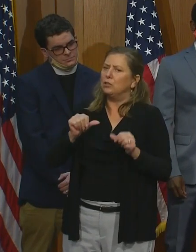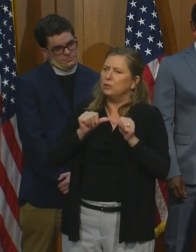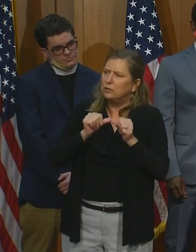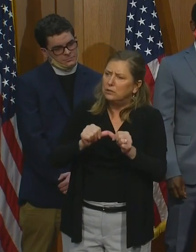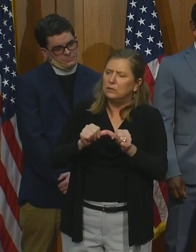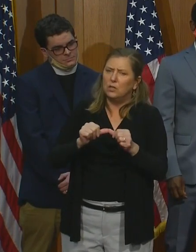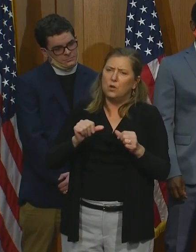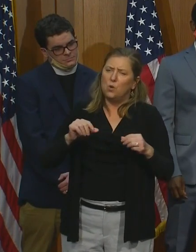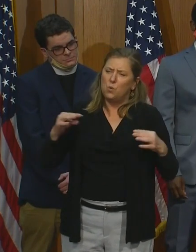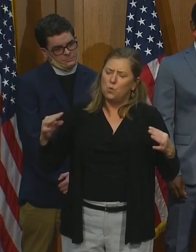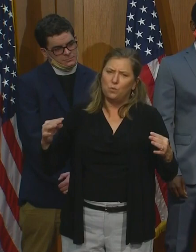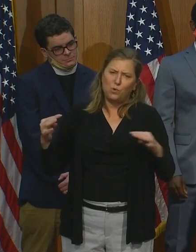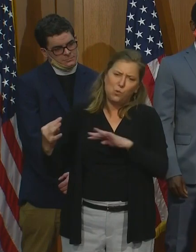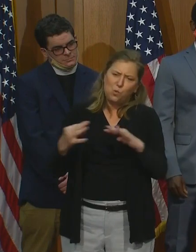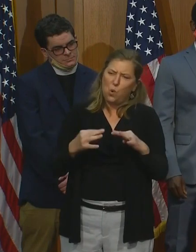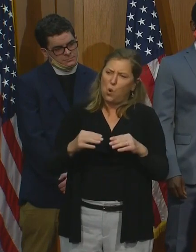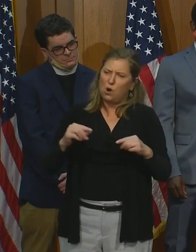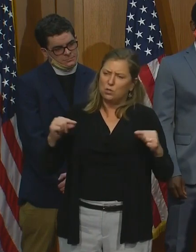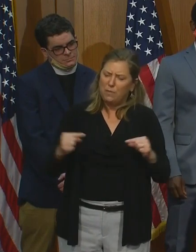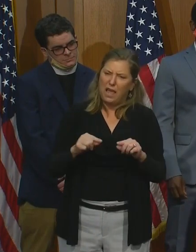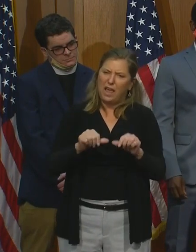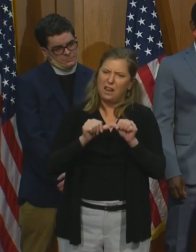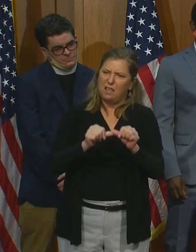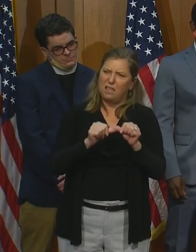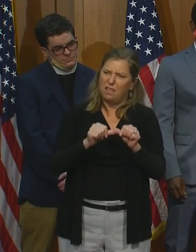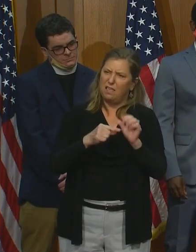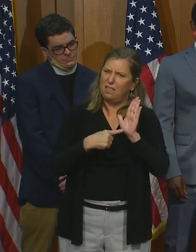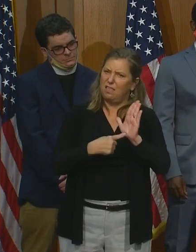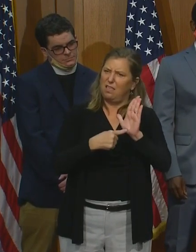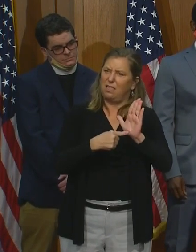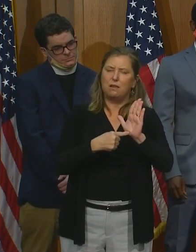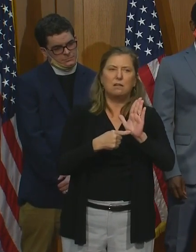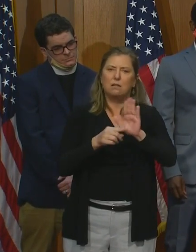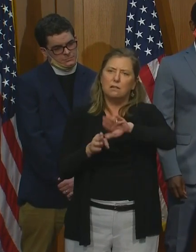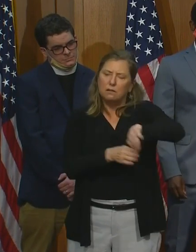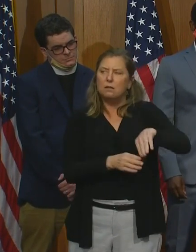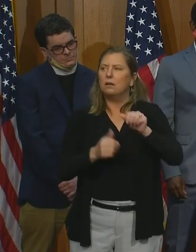CERTAIN NOT TO KEEP OPEN THE